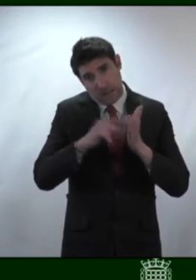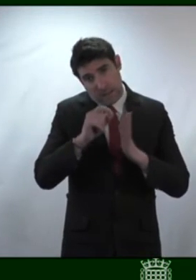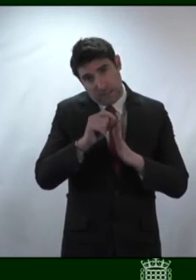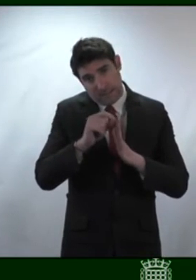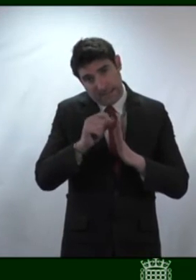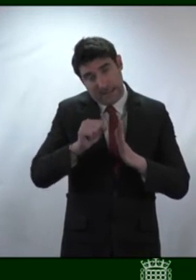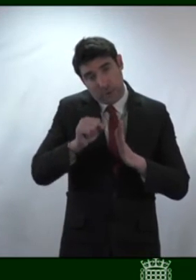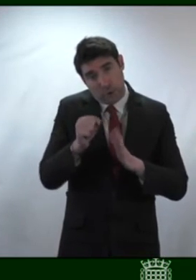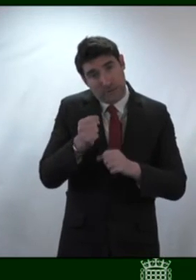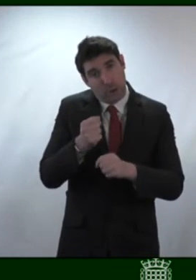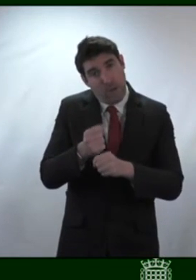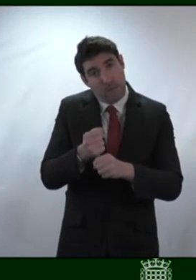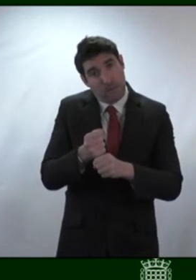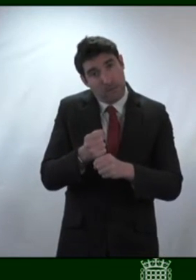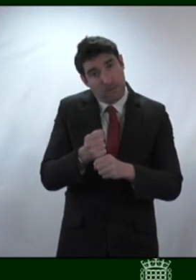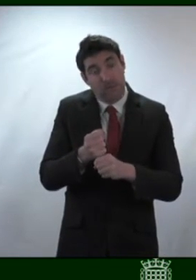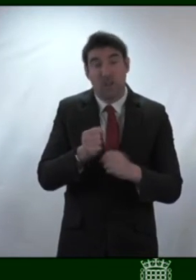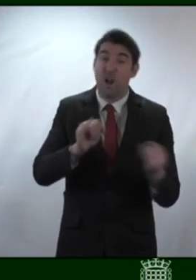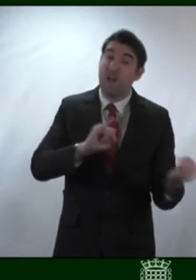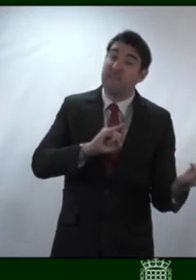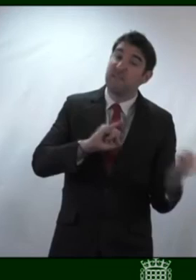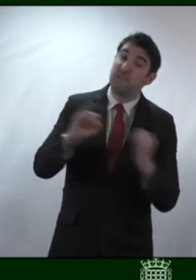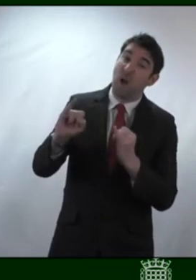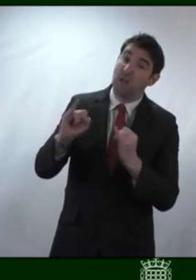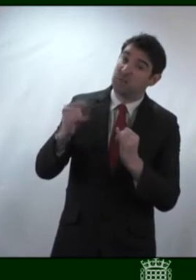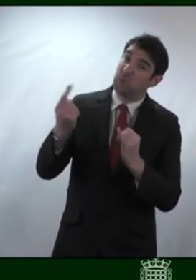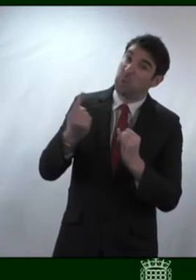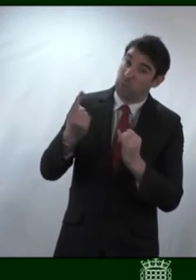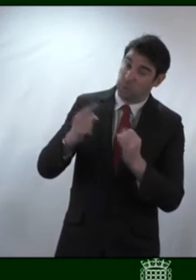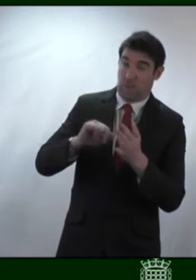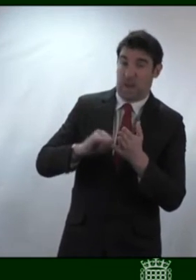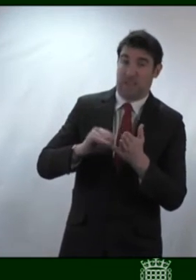talks about are very largely down to them. >> Huw Merriman (Bexhill and Battle) (Con)